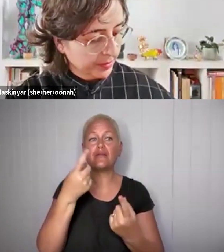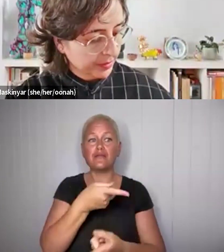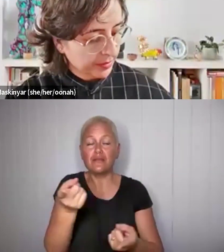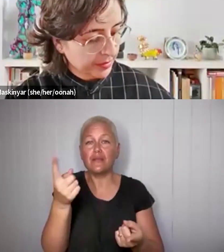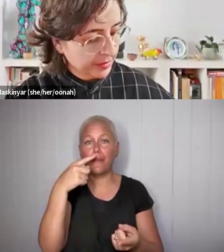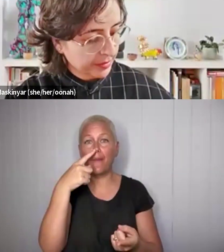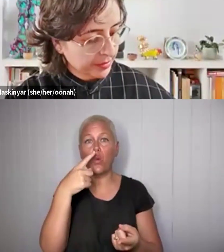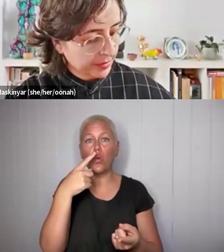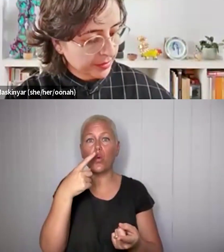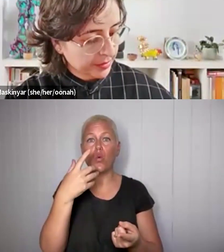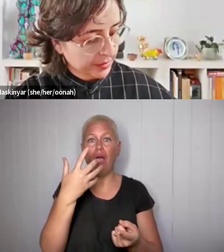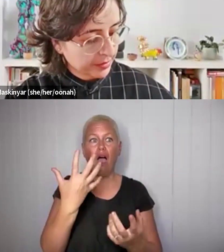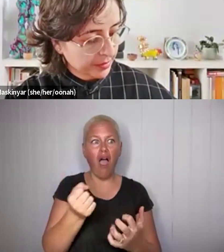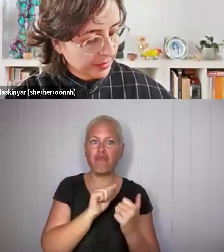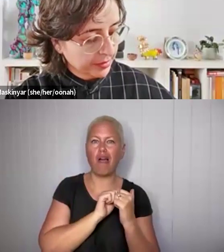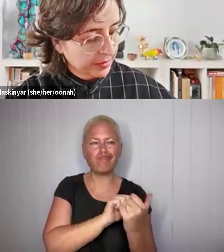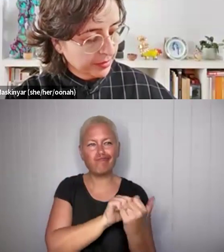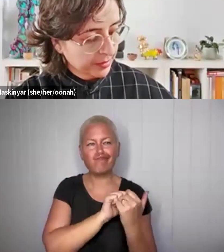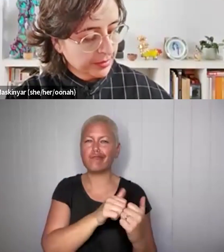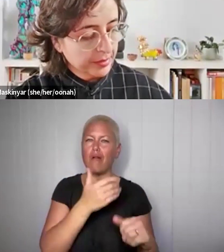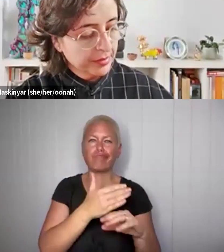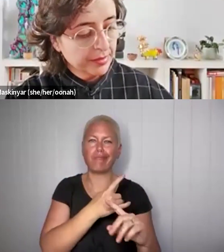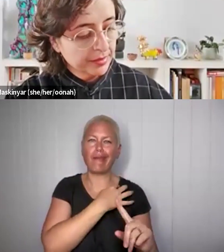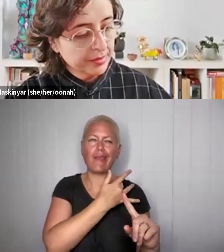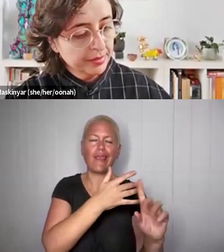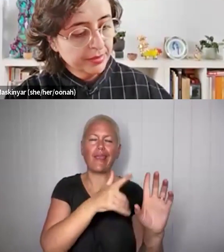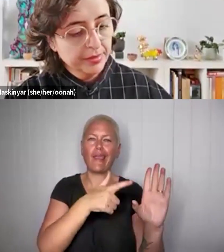deep collaborators they have been working with for years, and collaborators that may